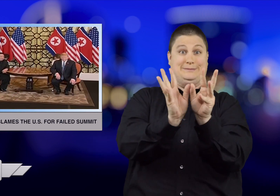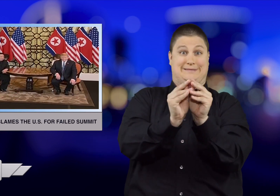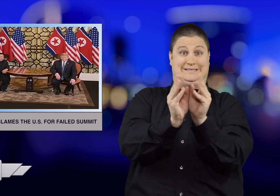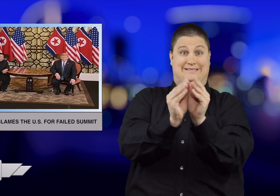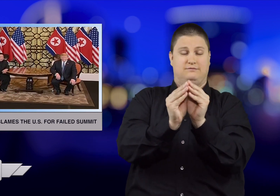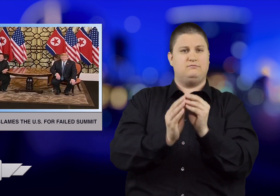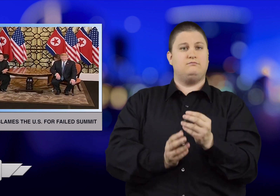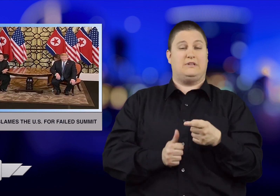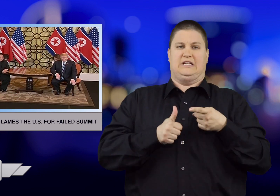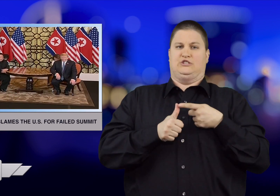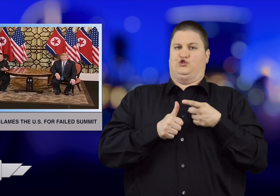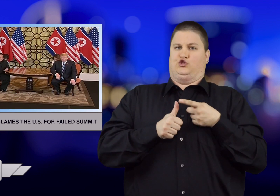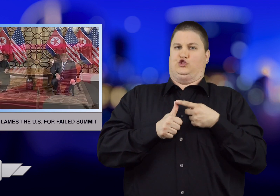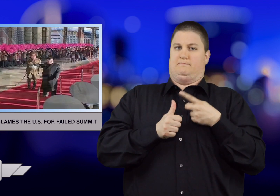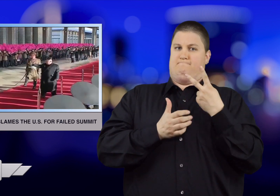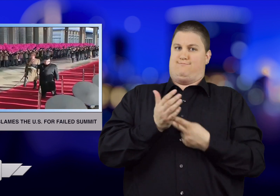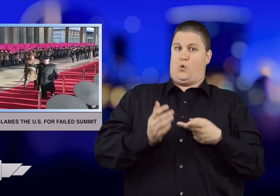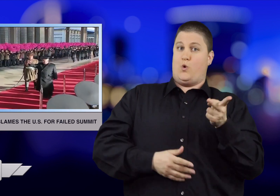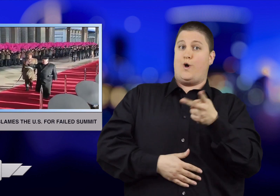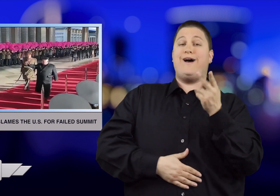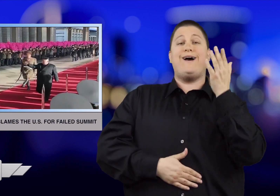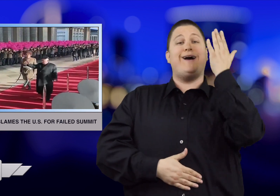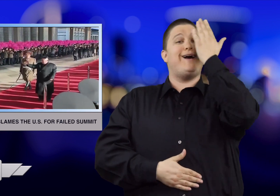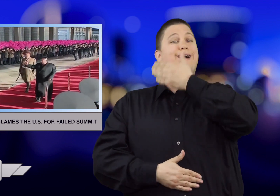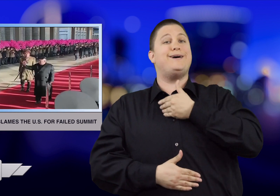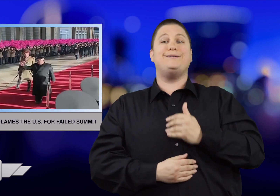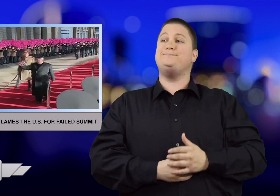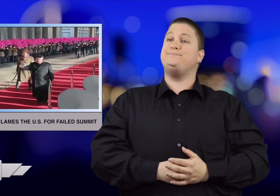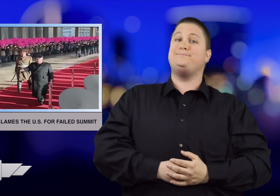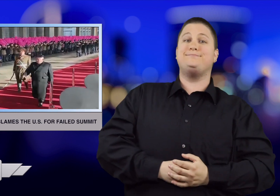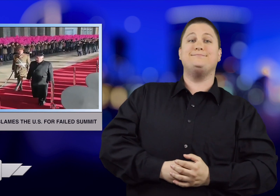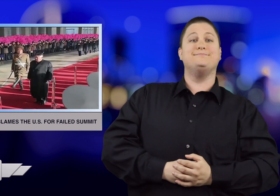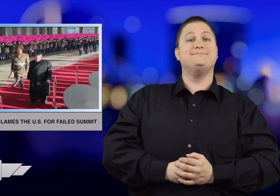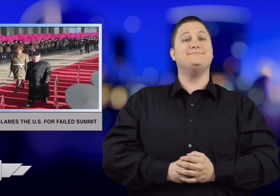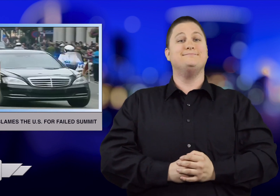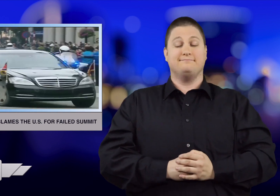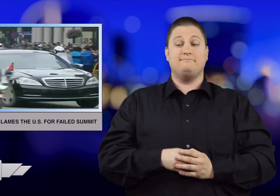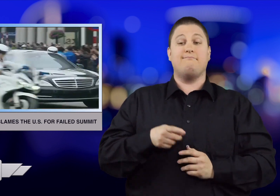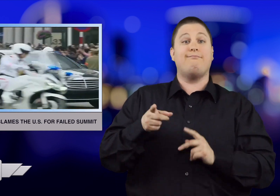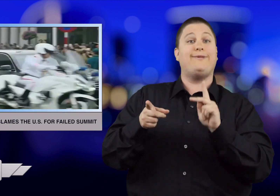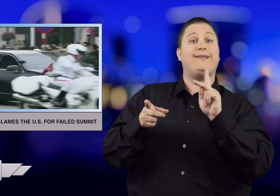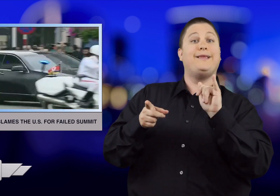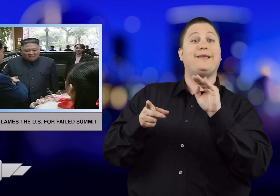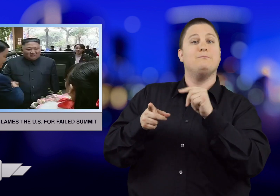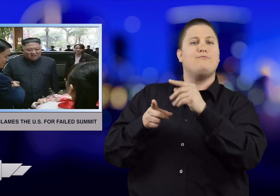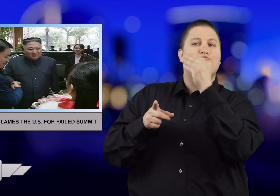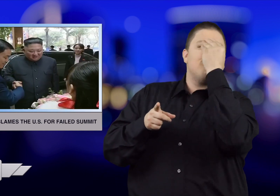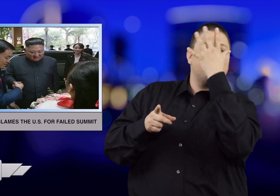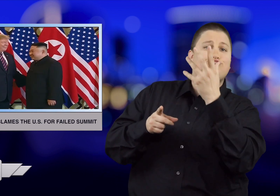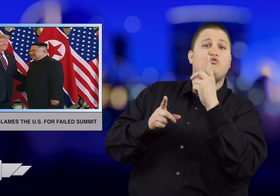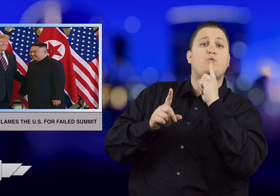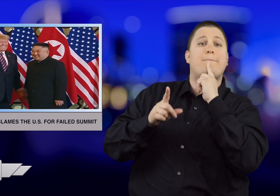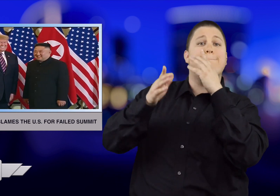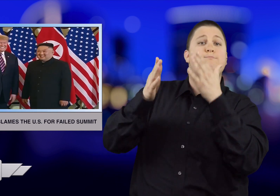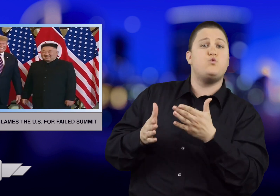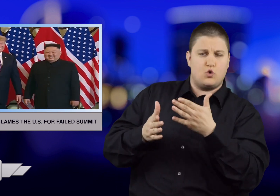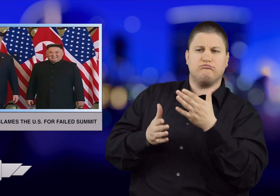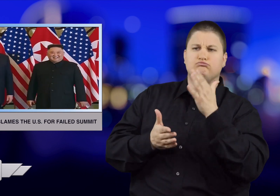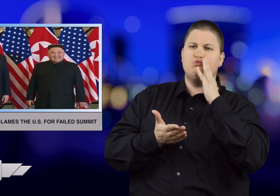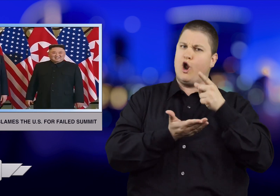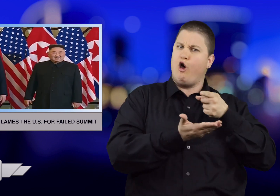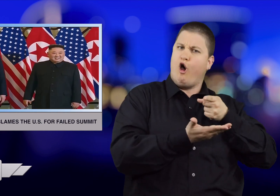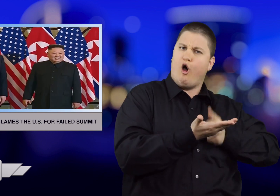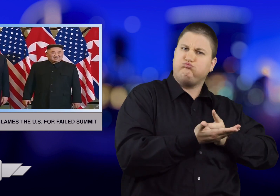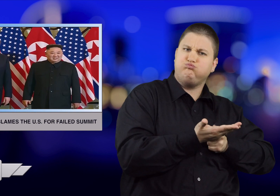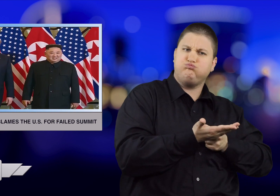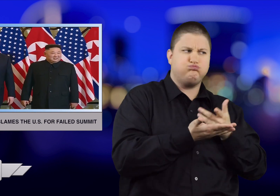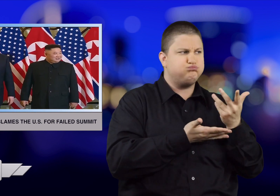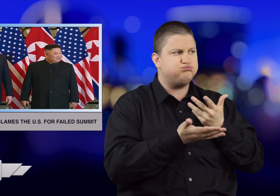Initially both sides kept up a good face during the summit, with Kim telling reporters he